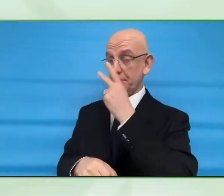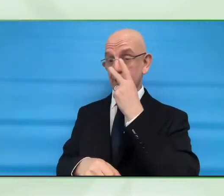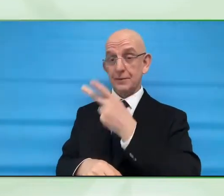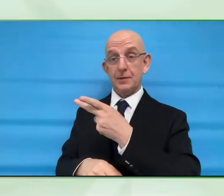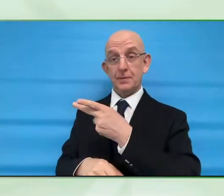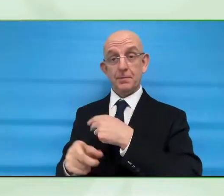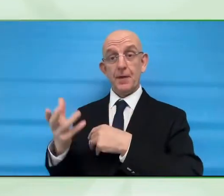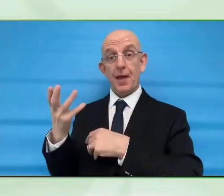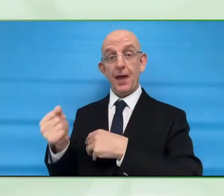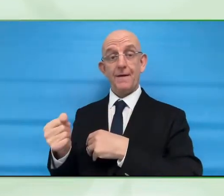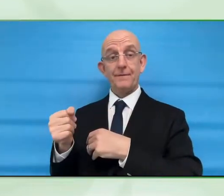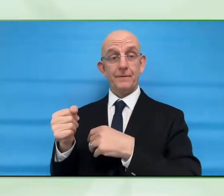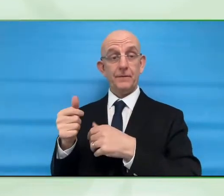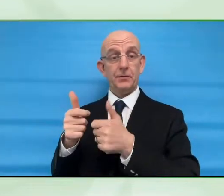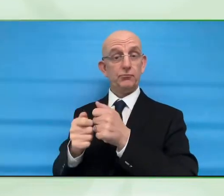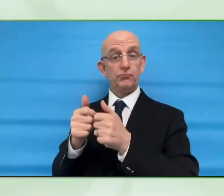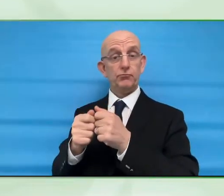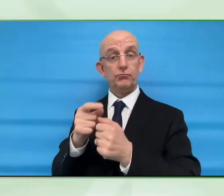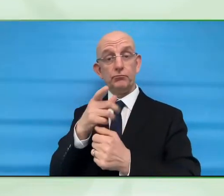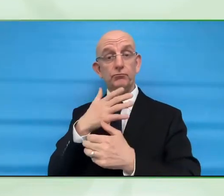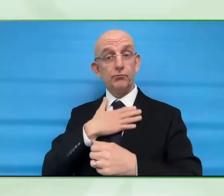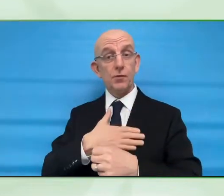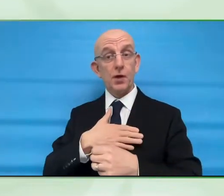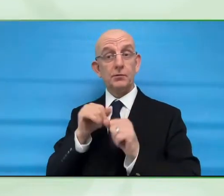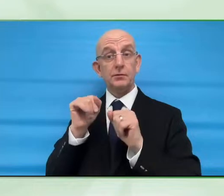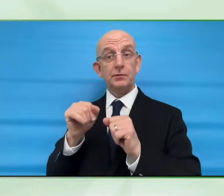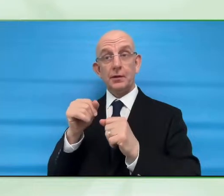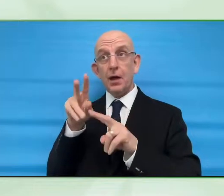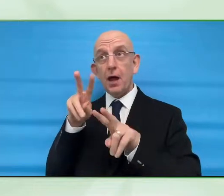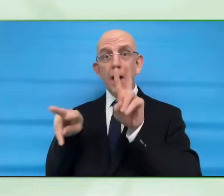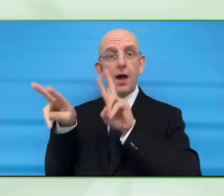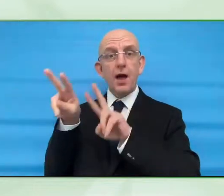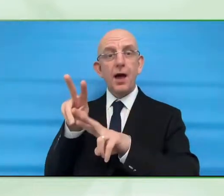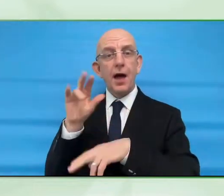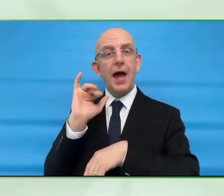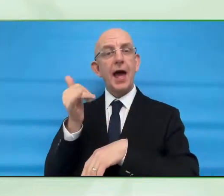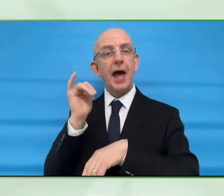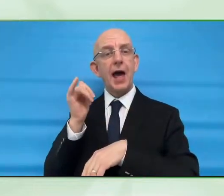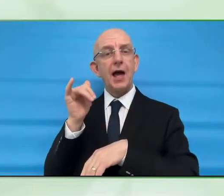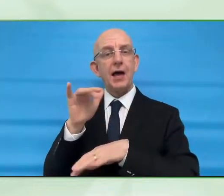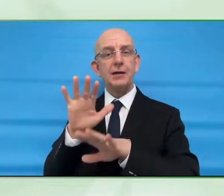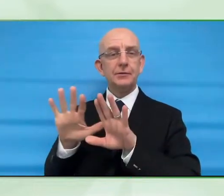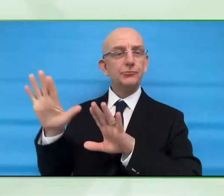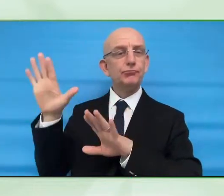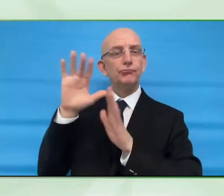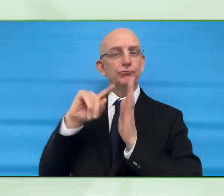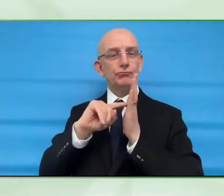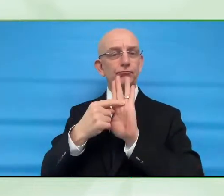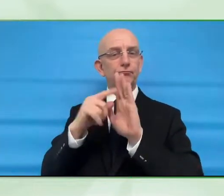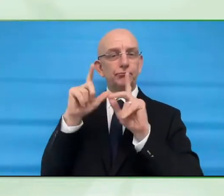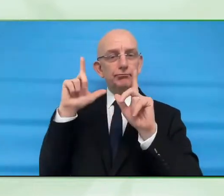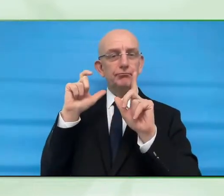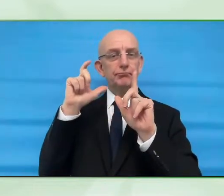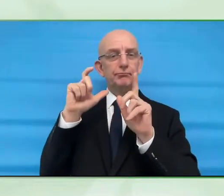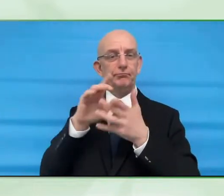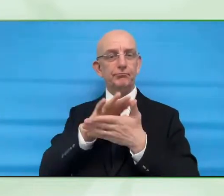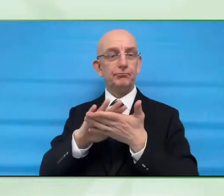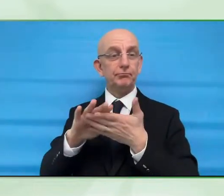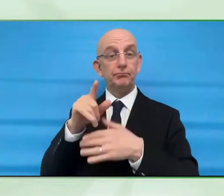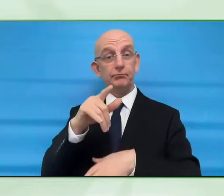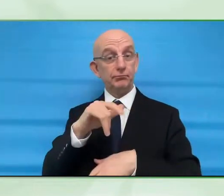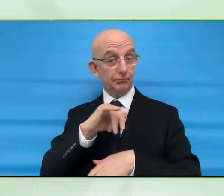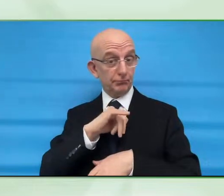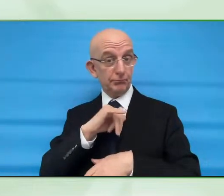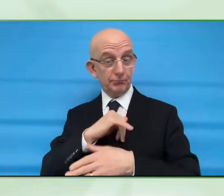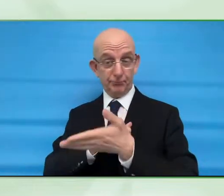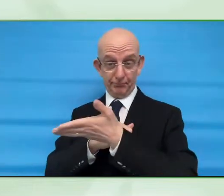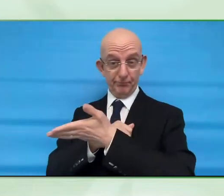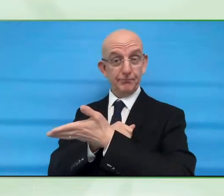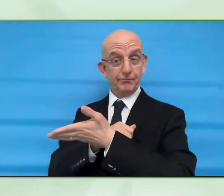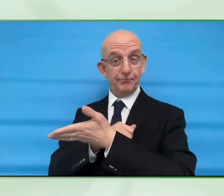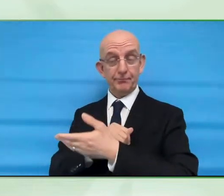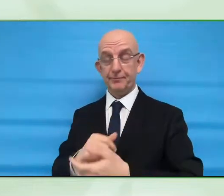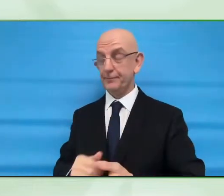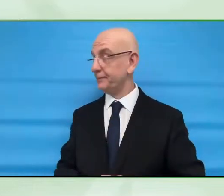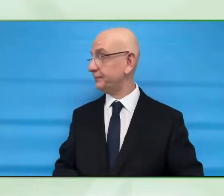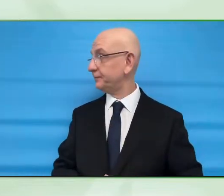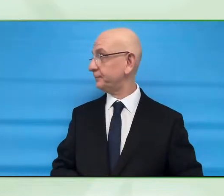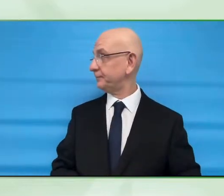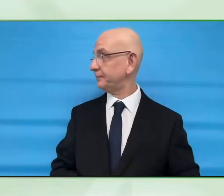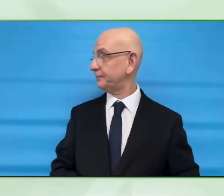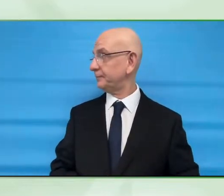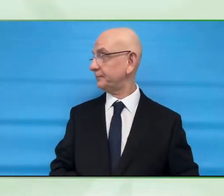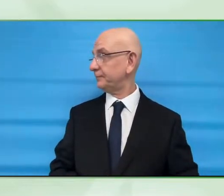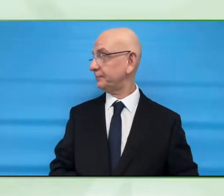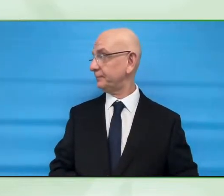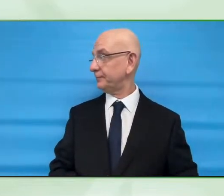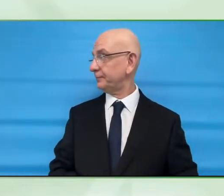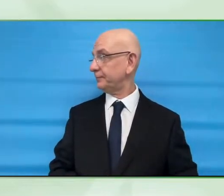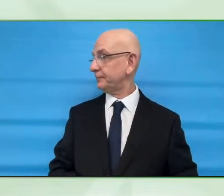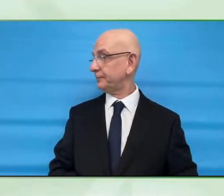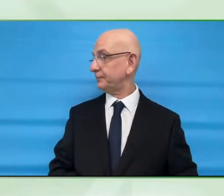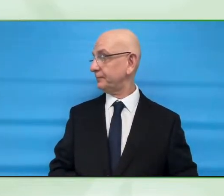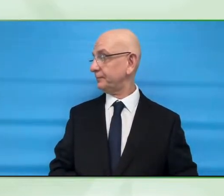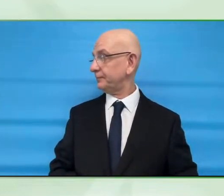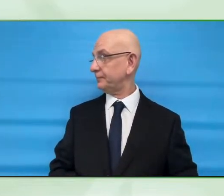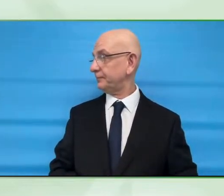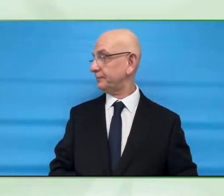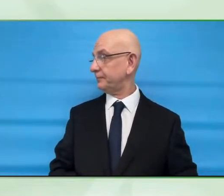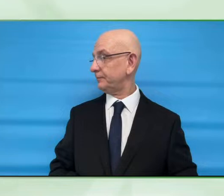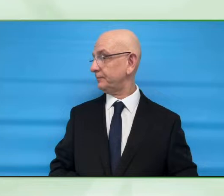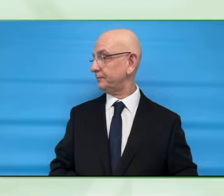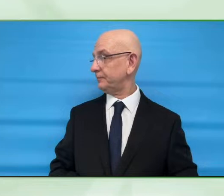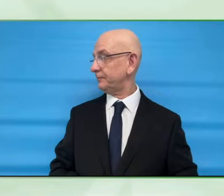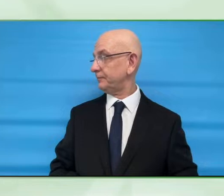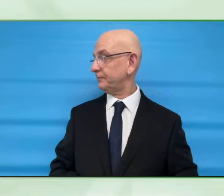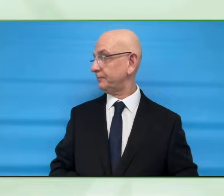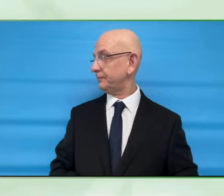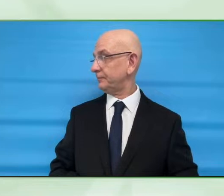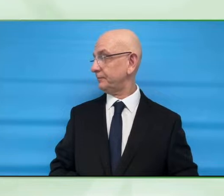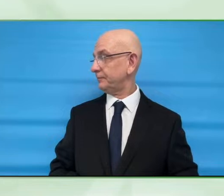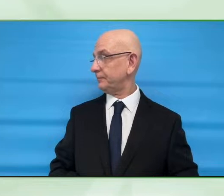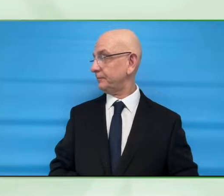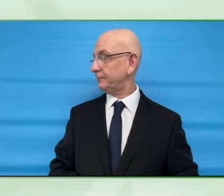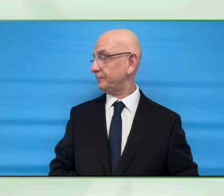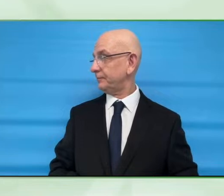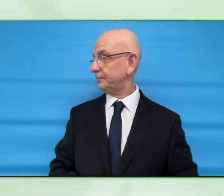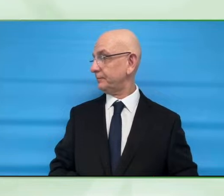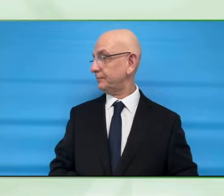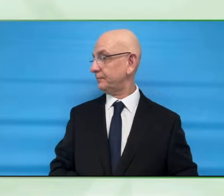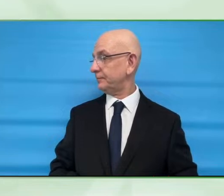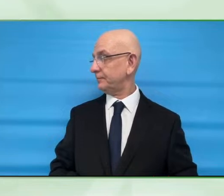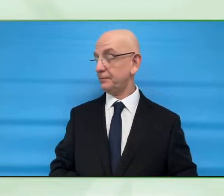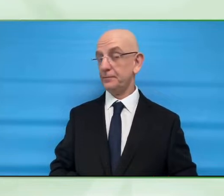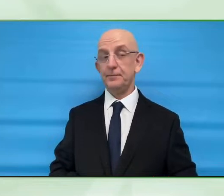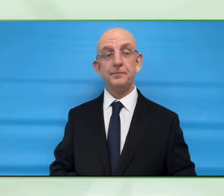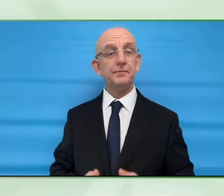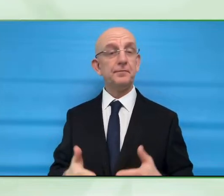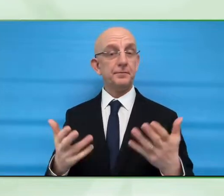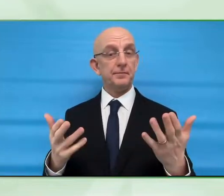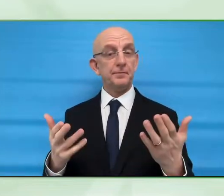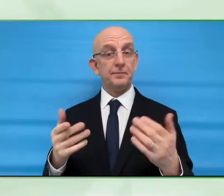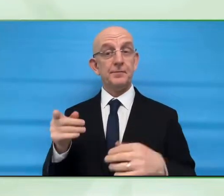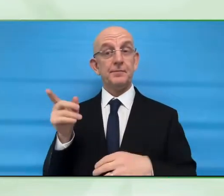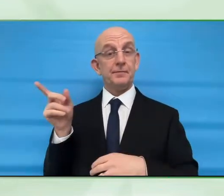That you are cold will take the sound of the sun, can add sound et cetera.